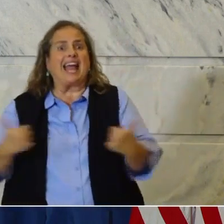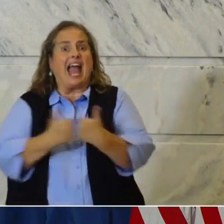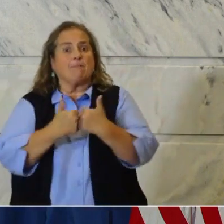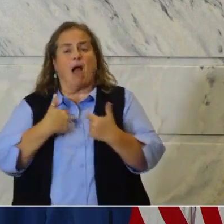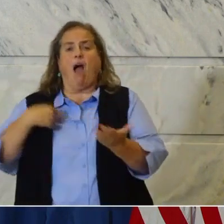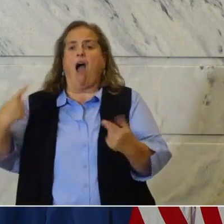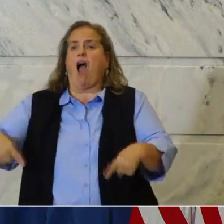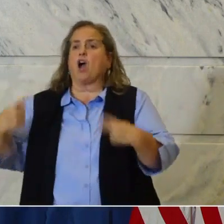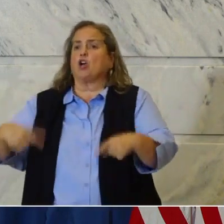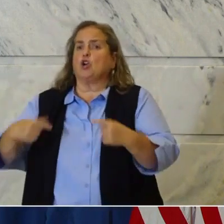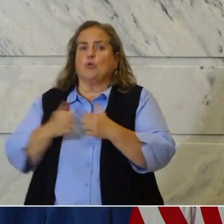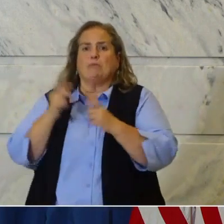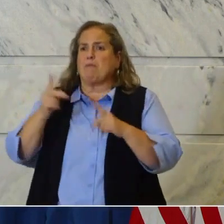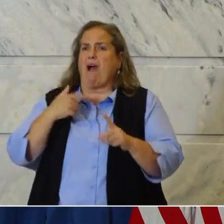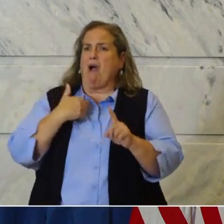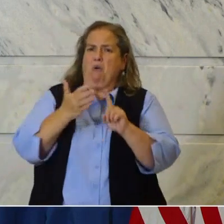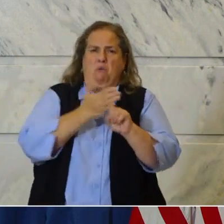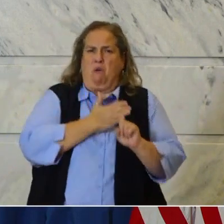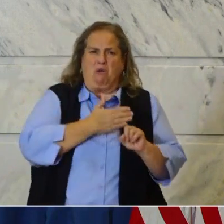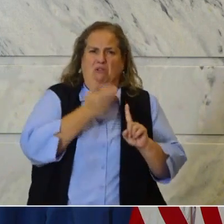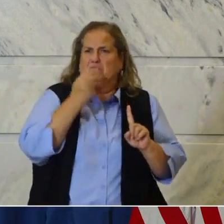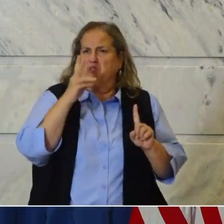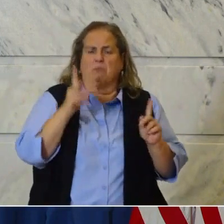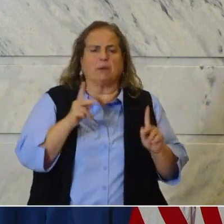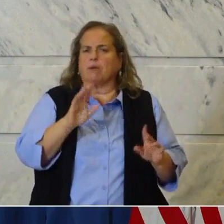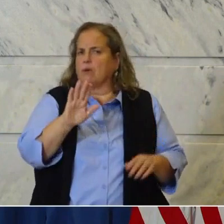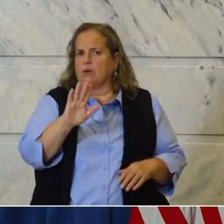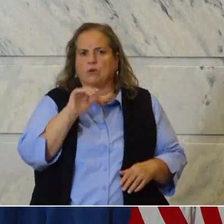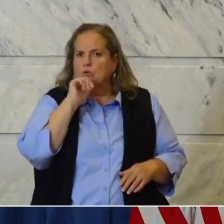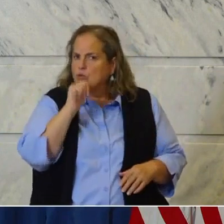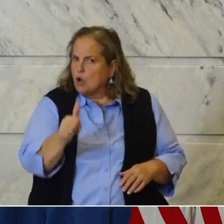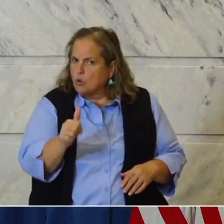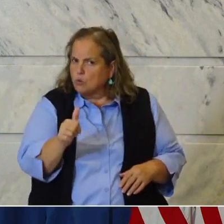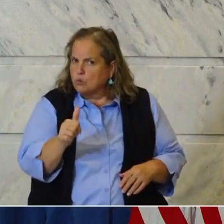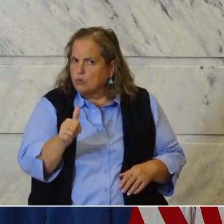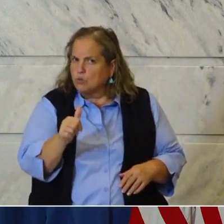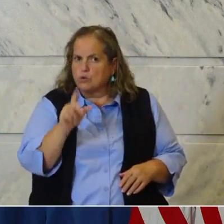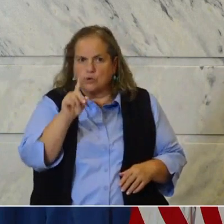over How many people are quarantined. Don't do that. And don't try that. Not